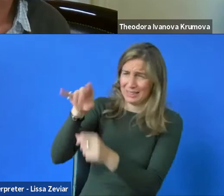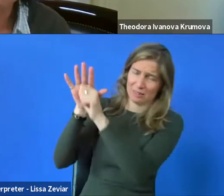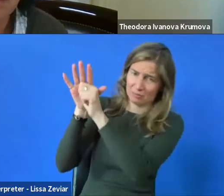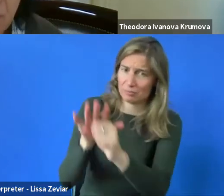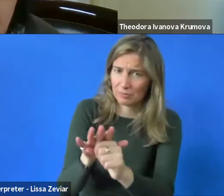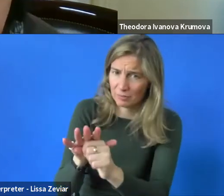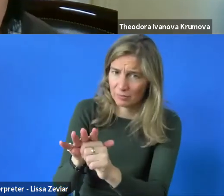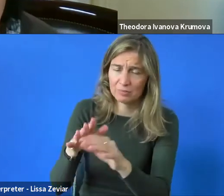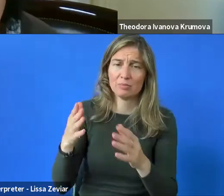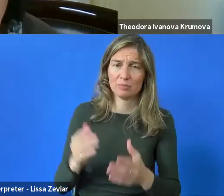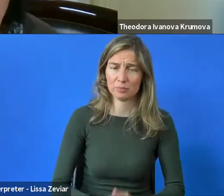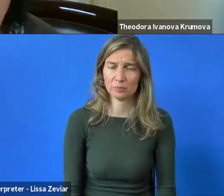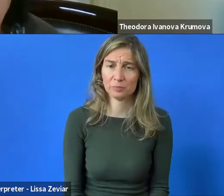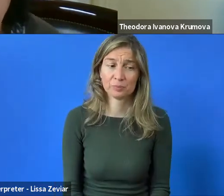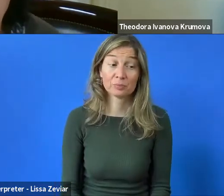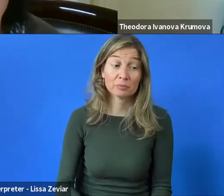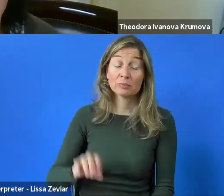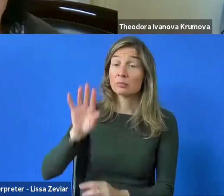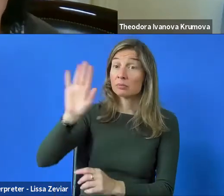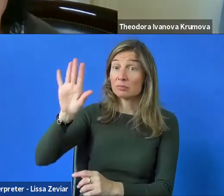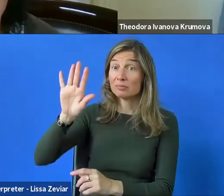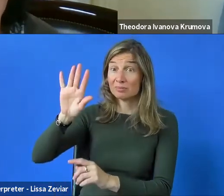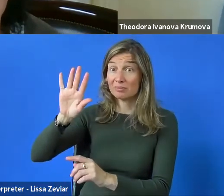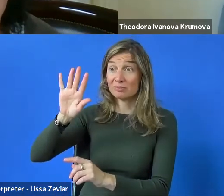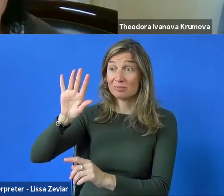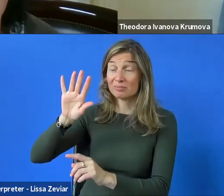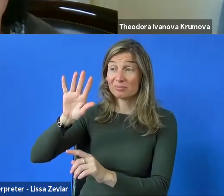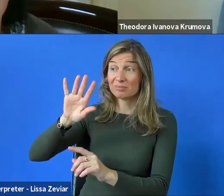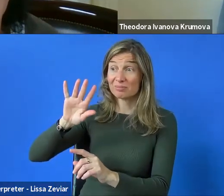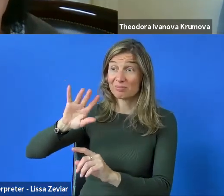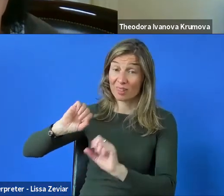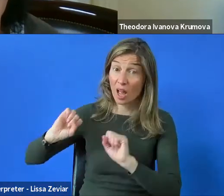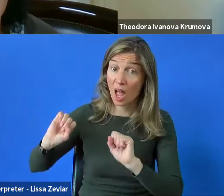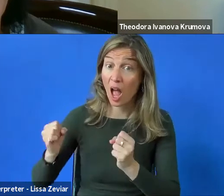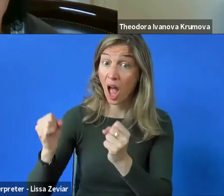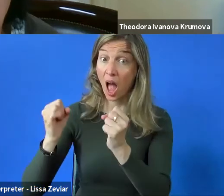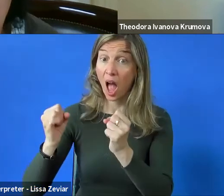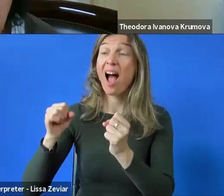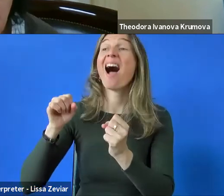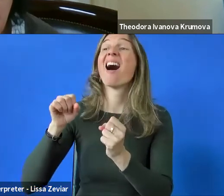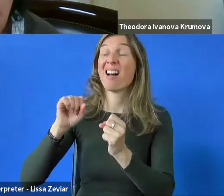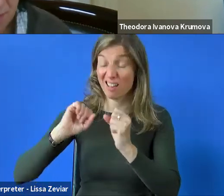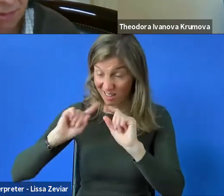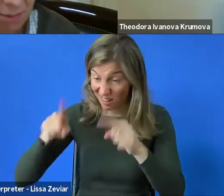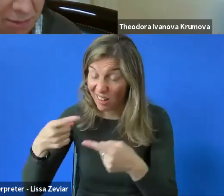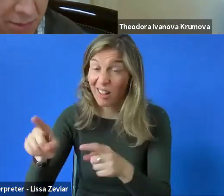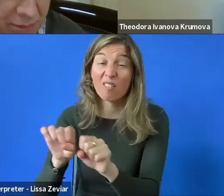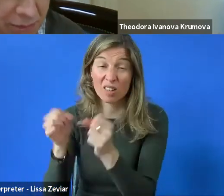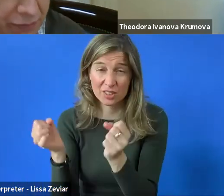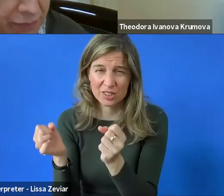and it acts in a social way that it leads to violations. Yes, and I think there was another question, right?